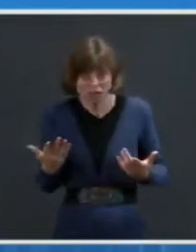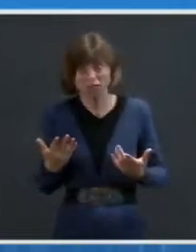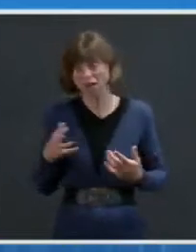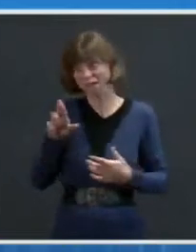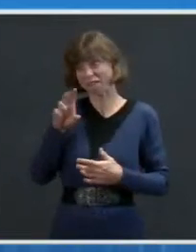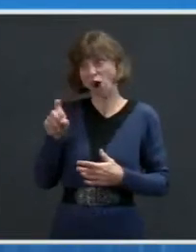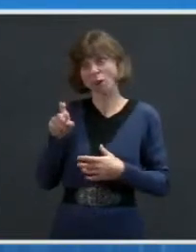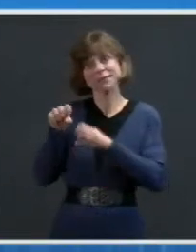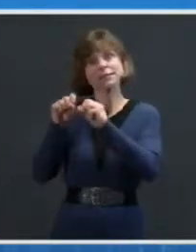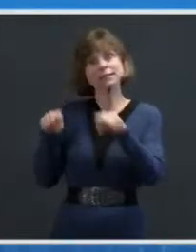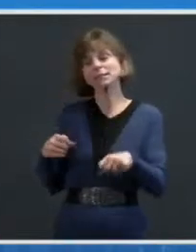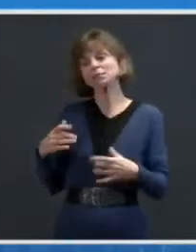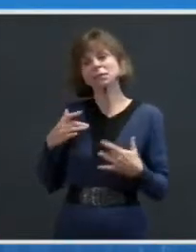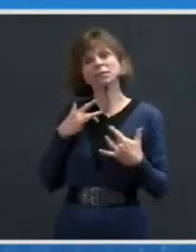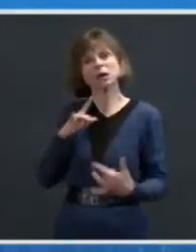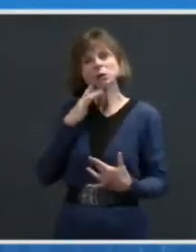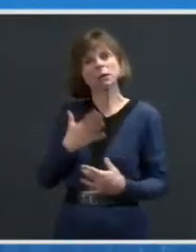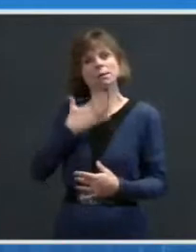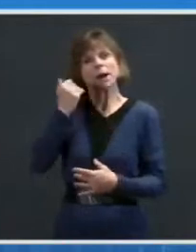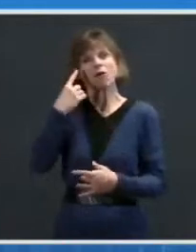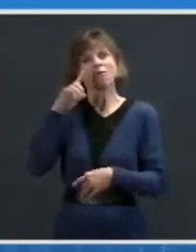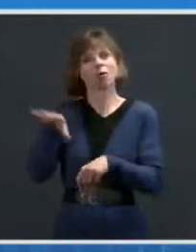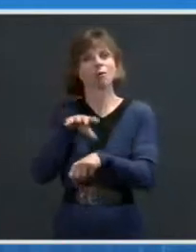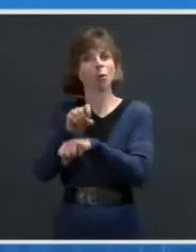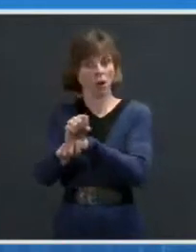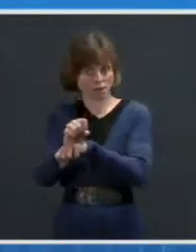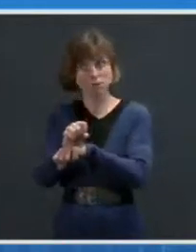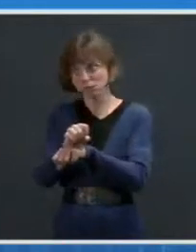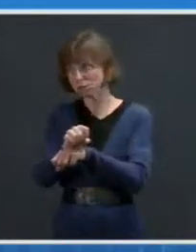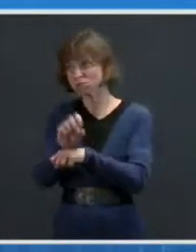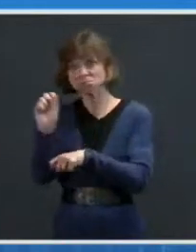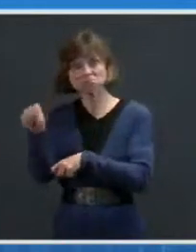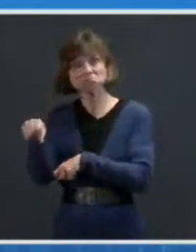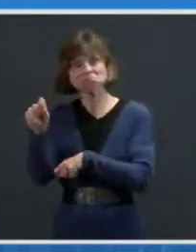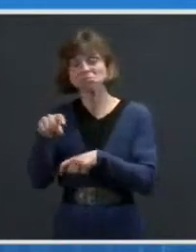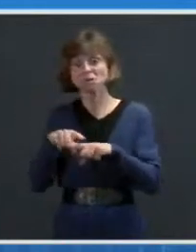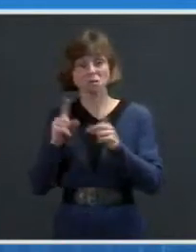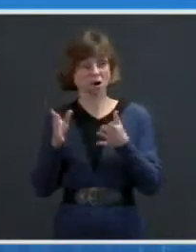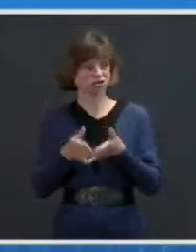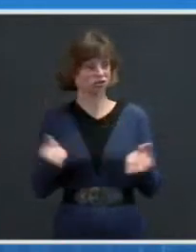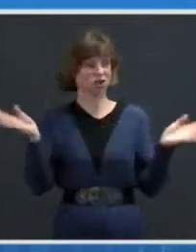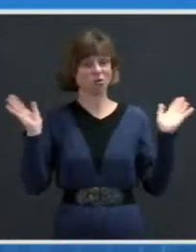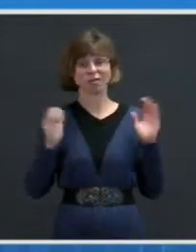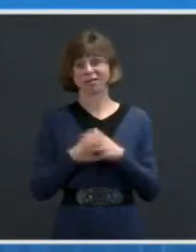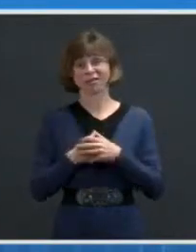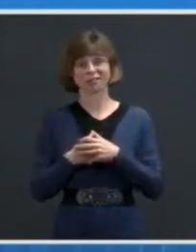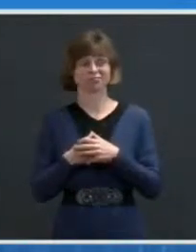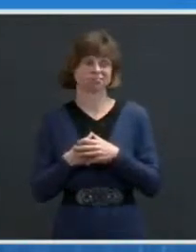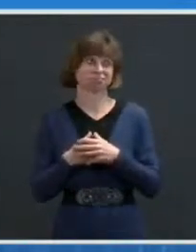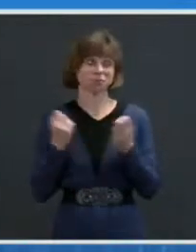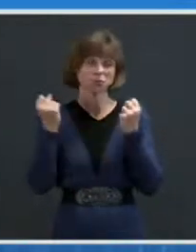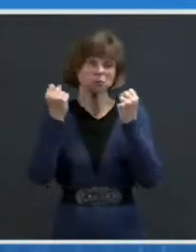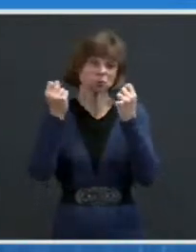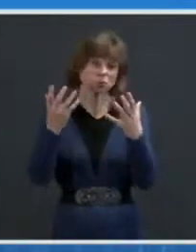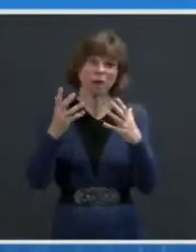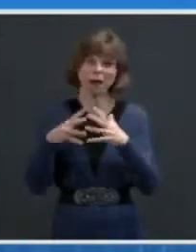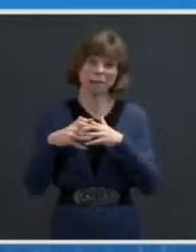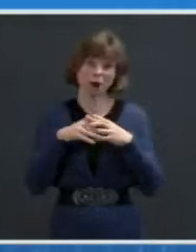TOO MANY LOCATIONS. IN SOME STATES THINGS HAVE GOTTEN BETTER.